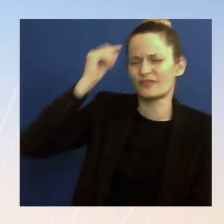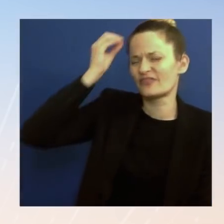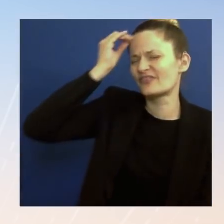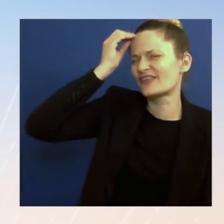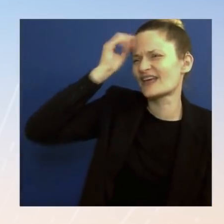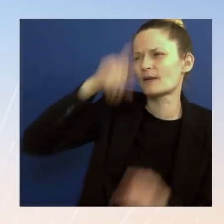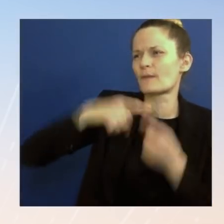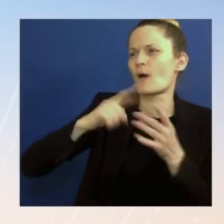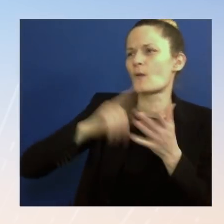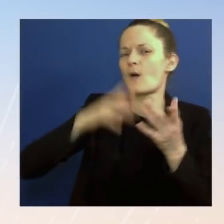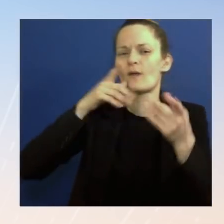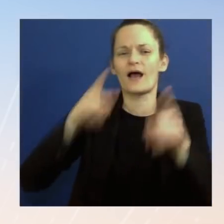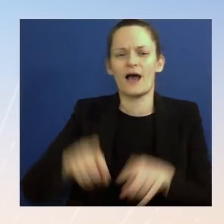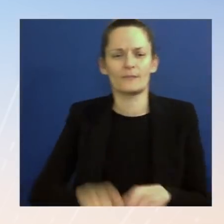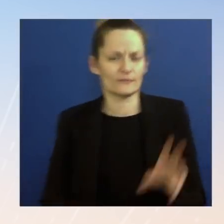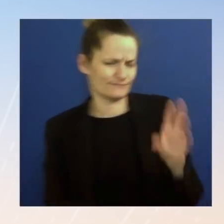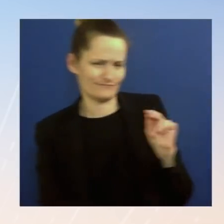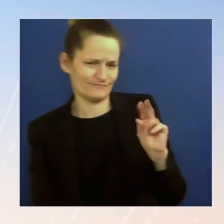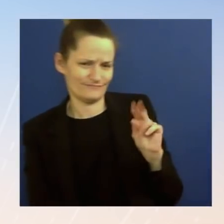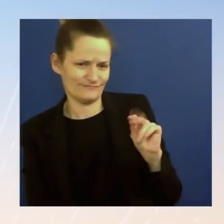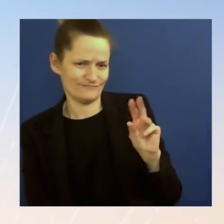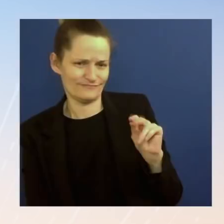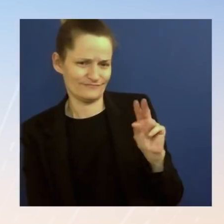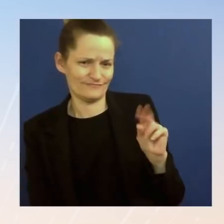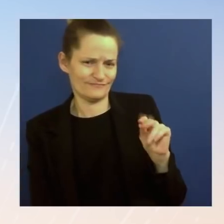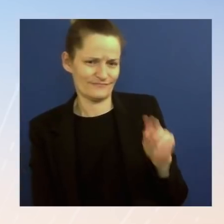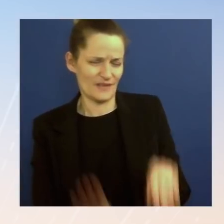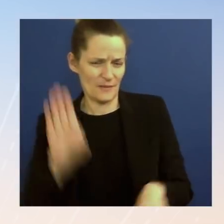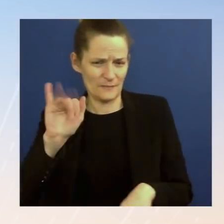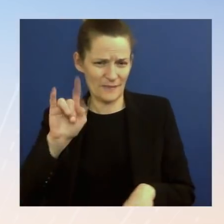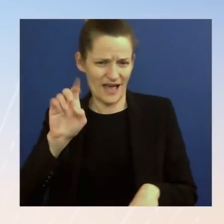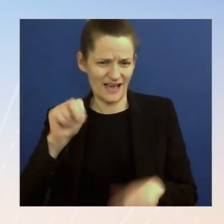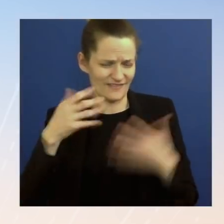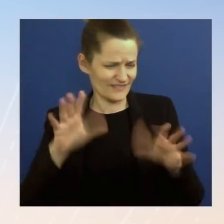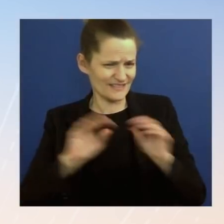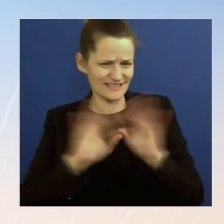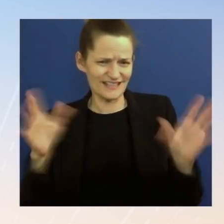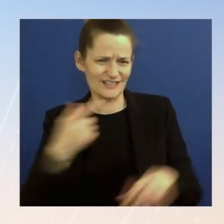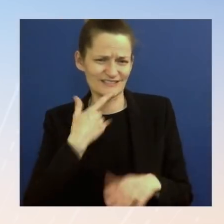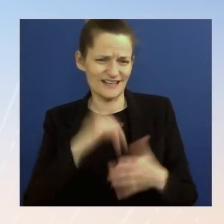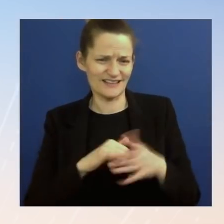that the full range of the punishments he would face would amount to diplomatic and economic sanctions.